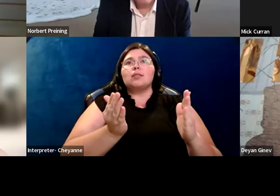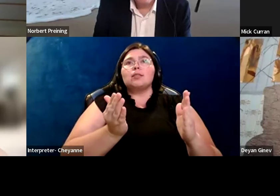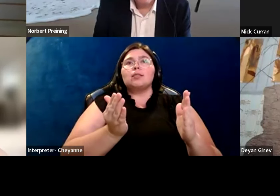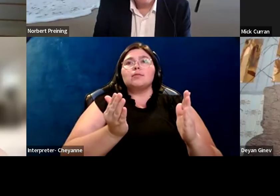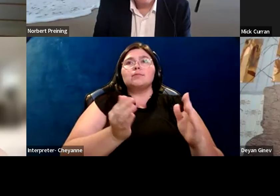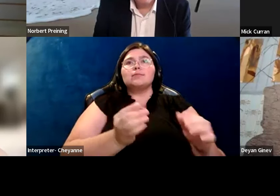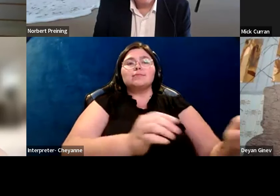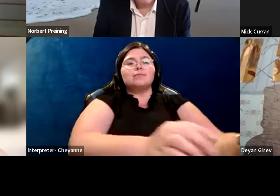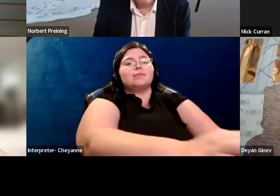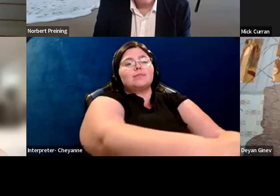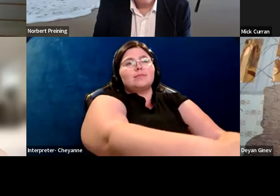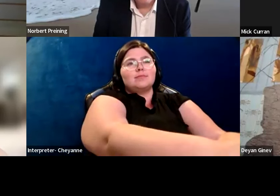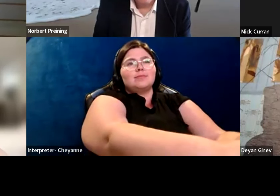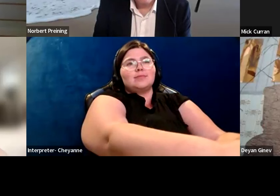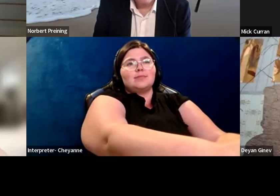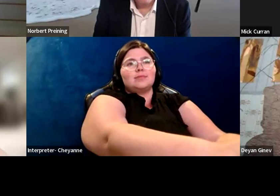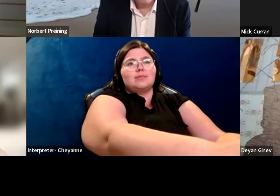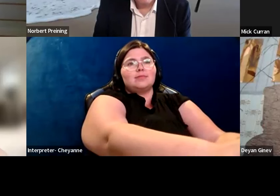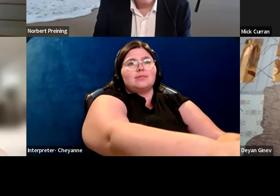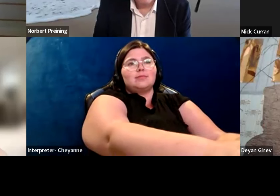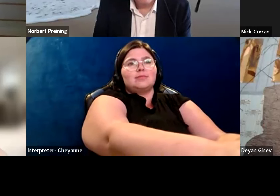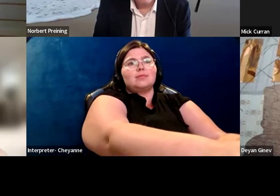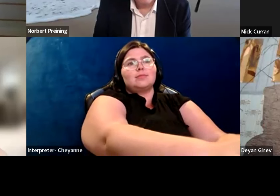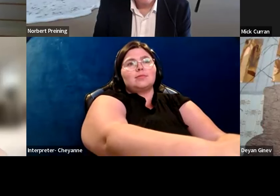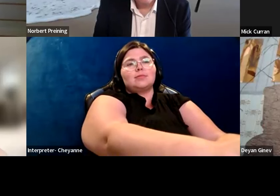I think, is really just that if we can--